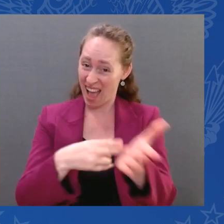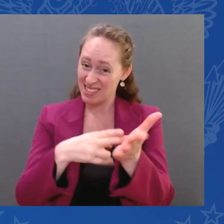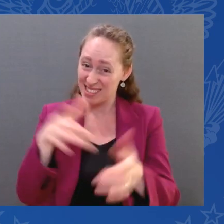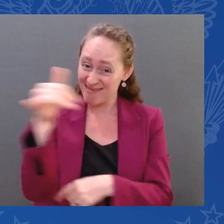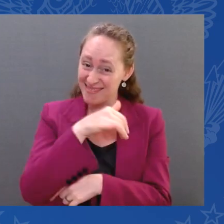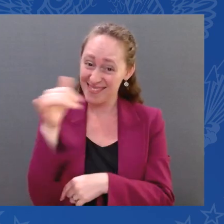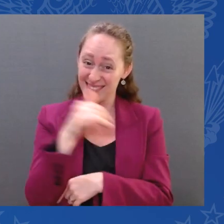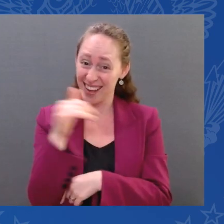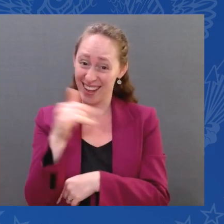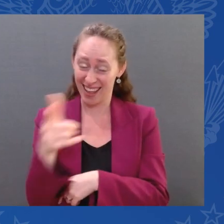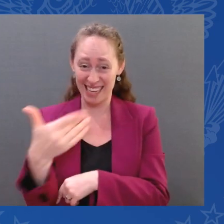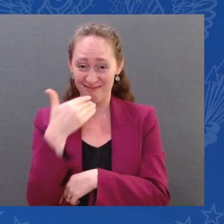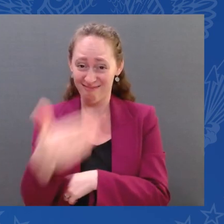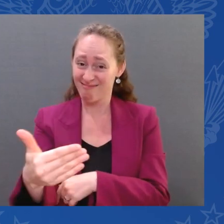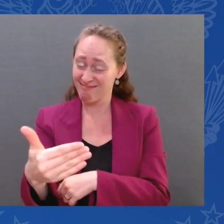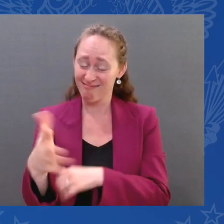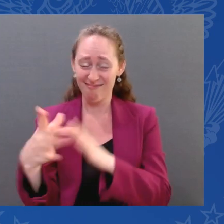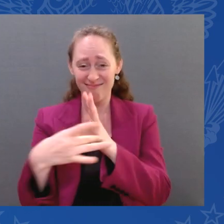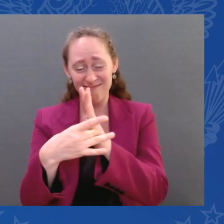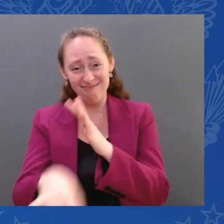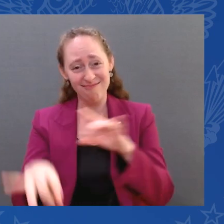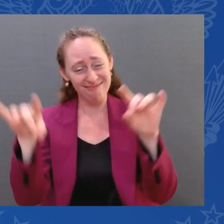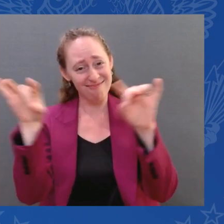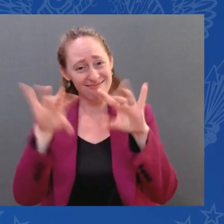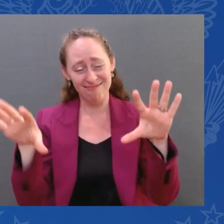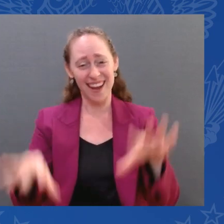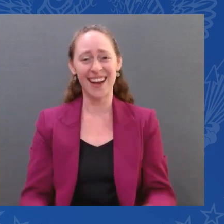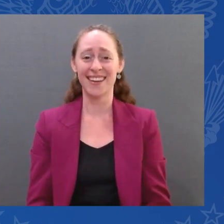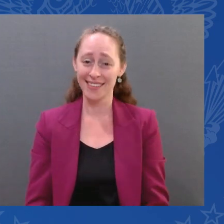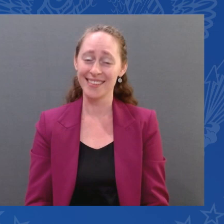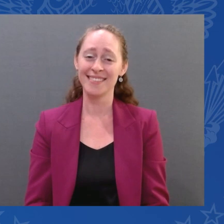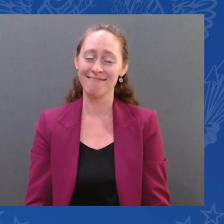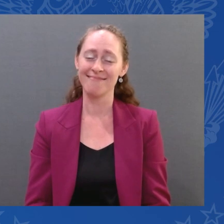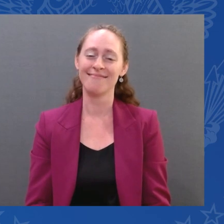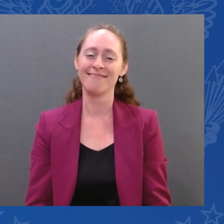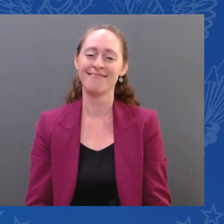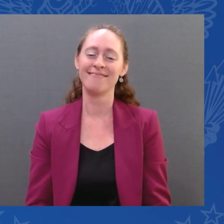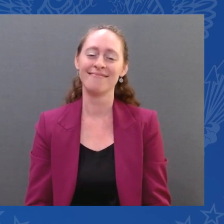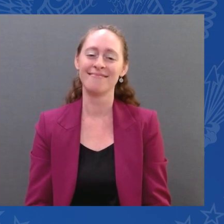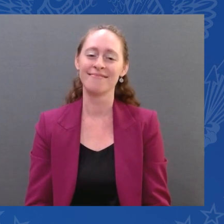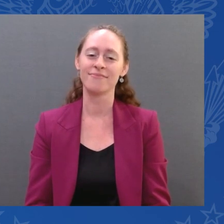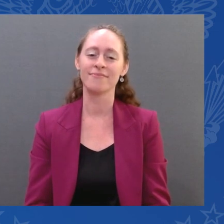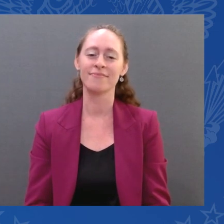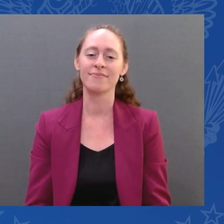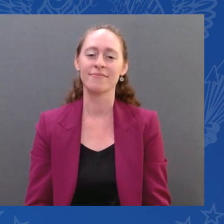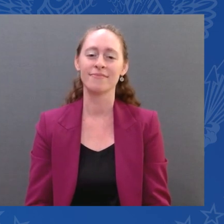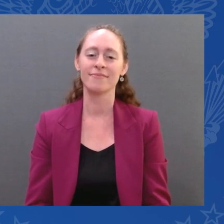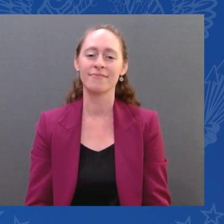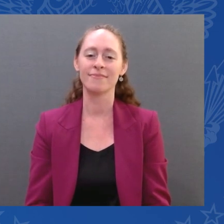Simone and Megan would be the first to acknowledge they stand on the shoulders of those who came before them,